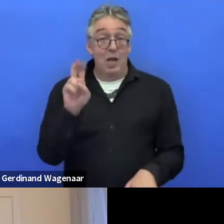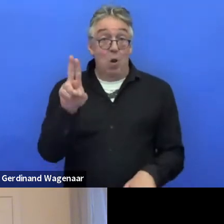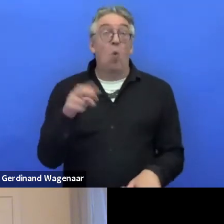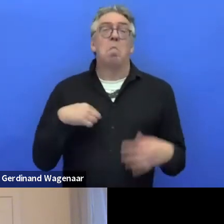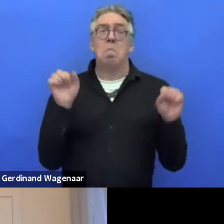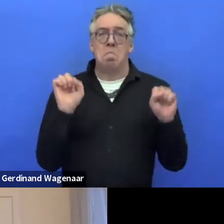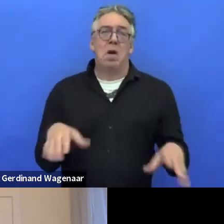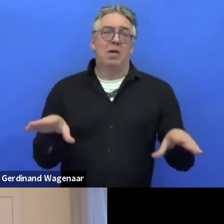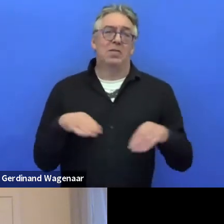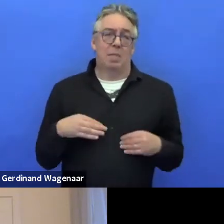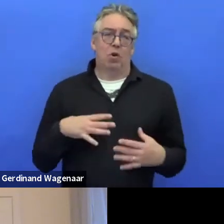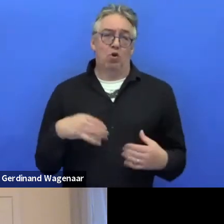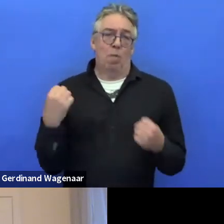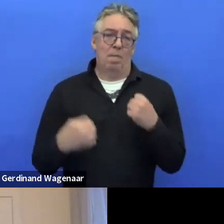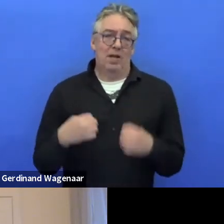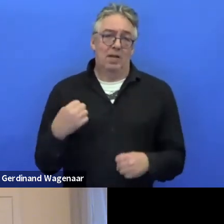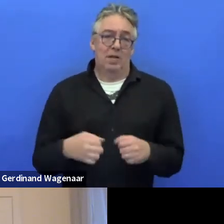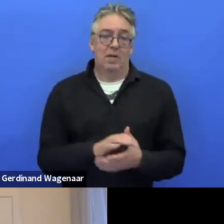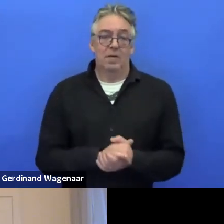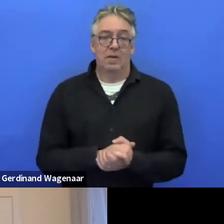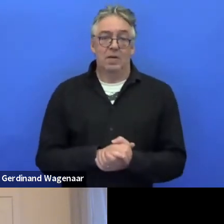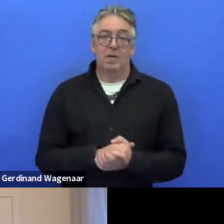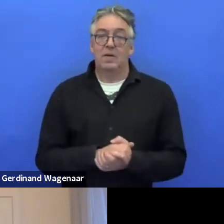It doesn't have to be personally affected by the problem.